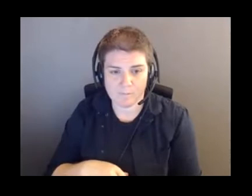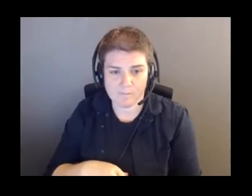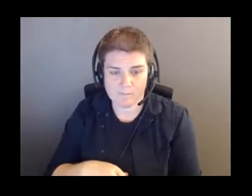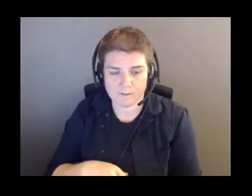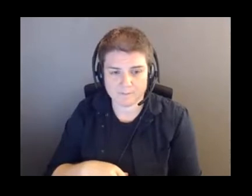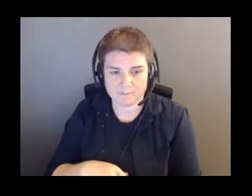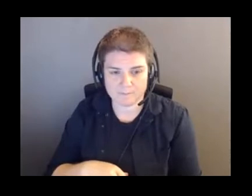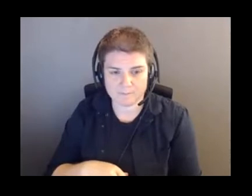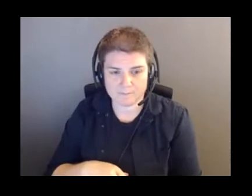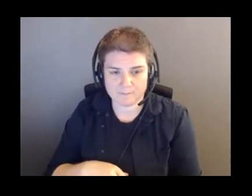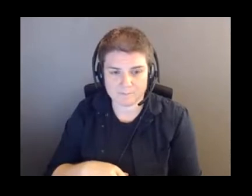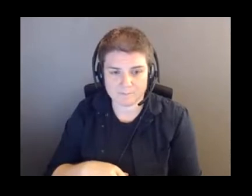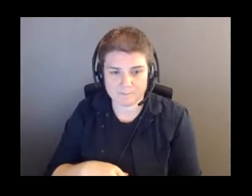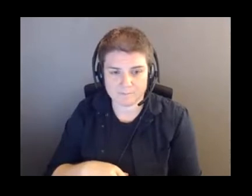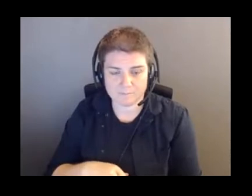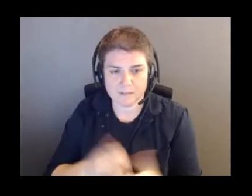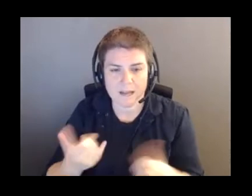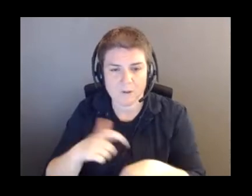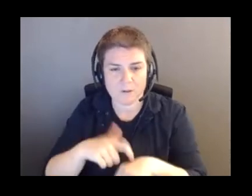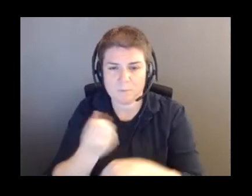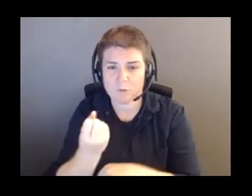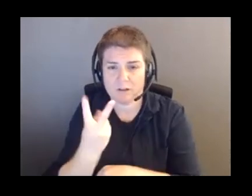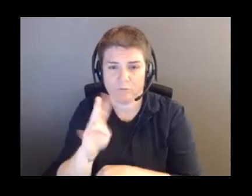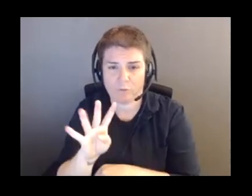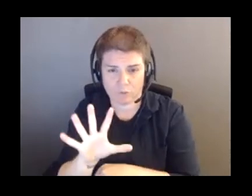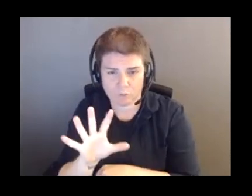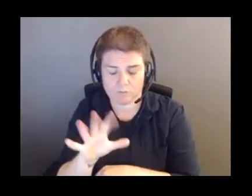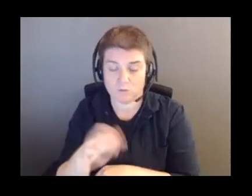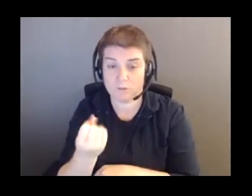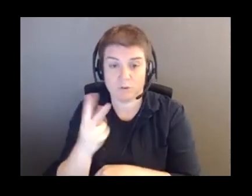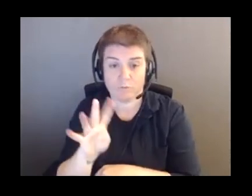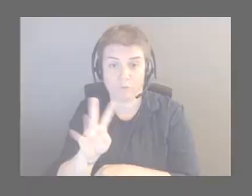Given that it is 12:42pm, I think this is a good point to pause...